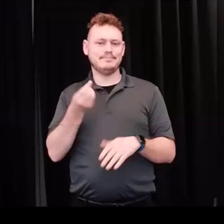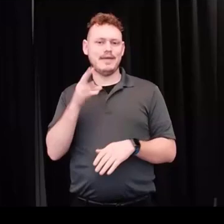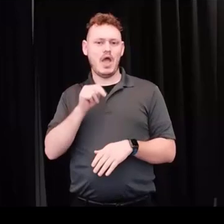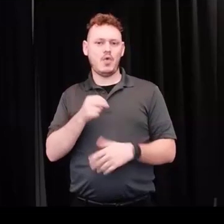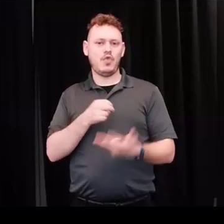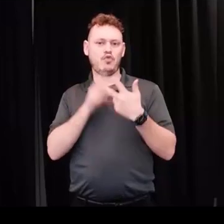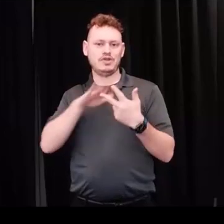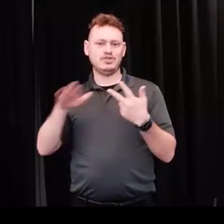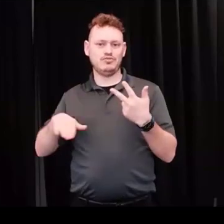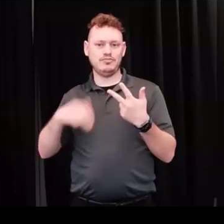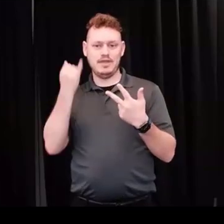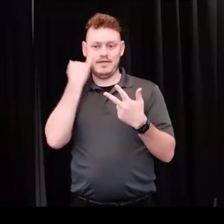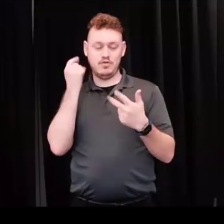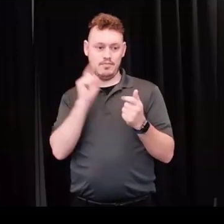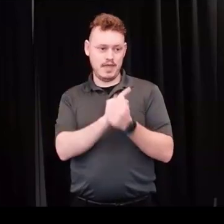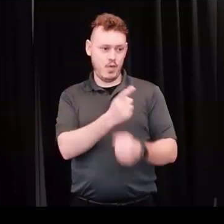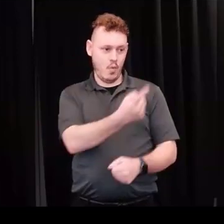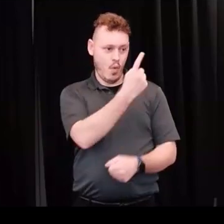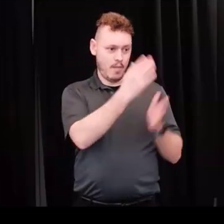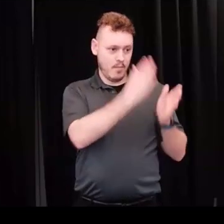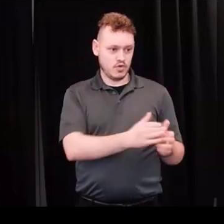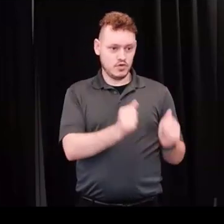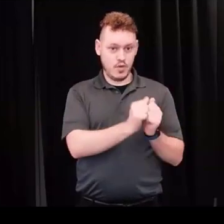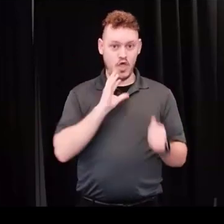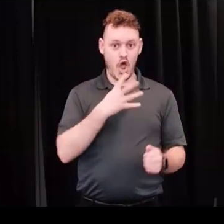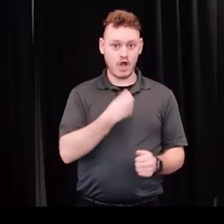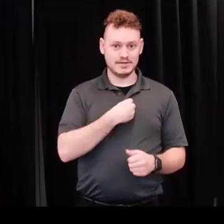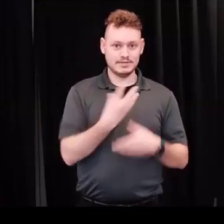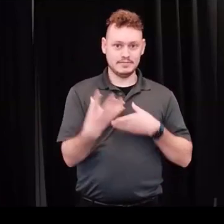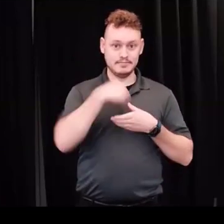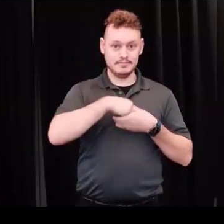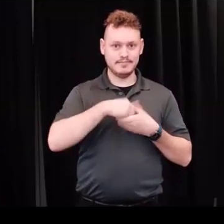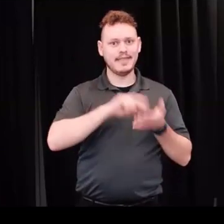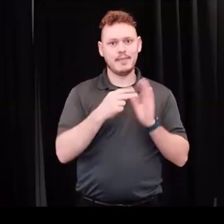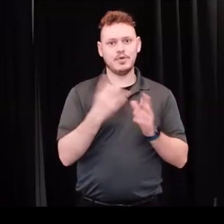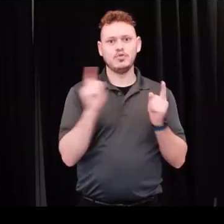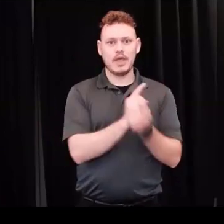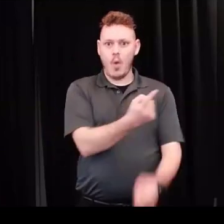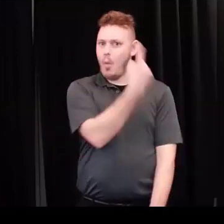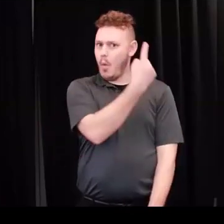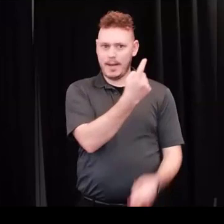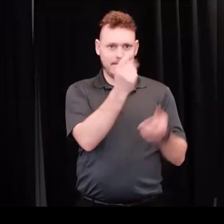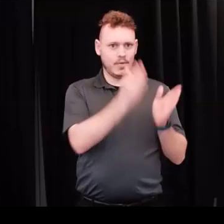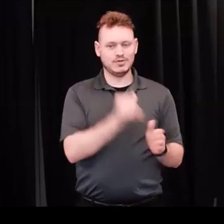When you've met one person with autism, you've met one person with autism. My own three children were